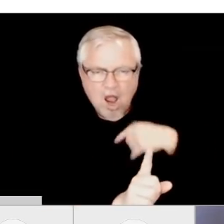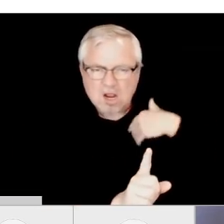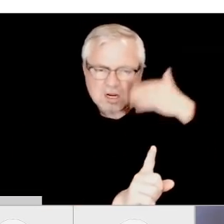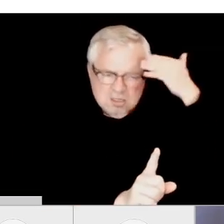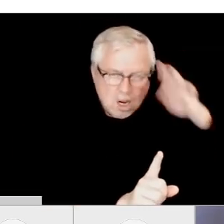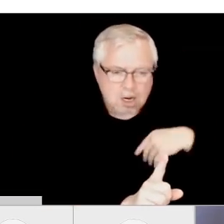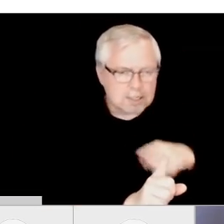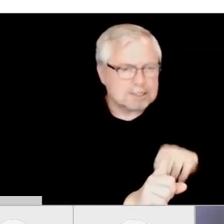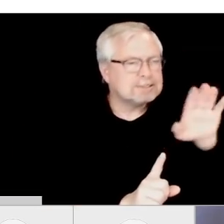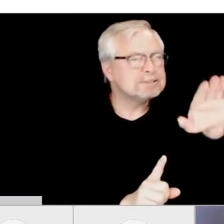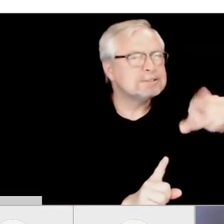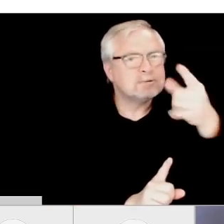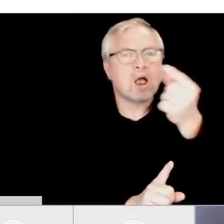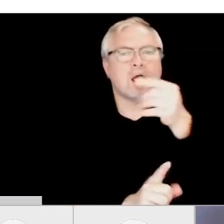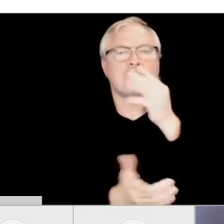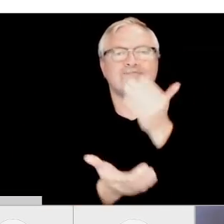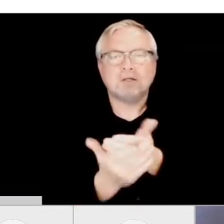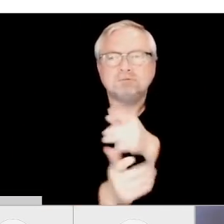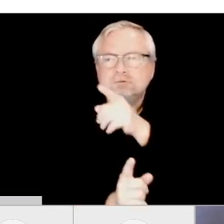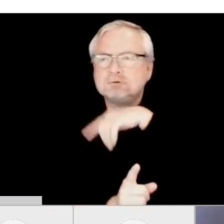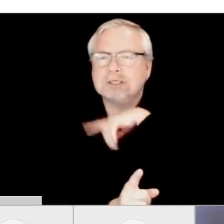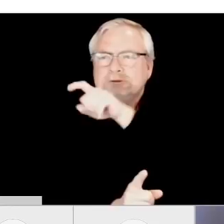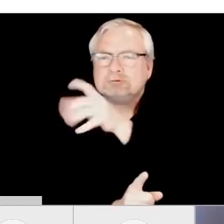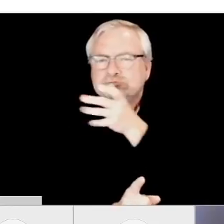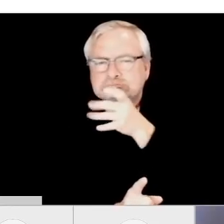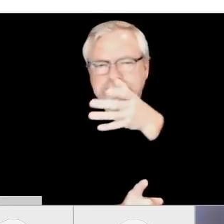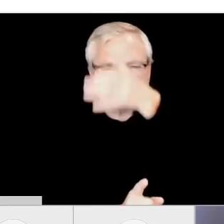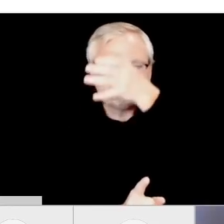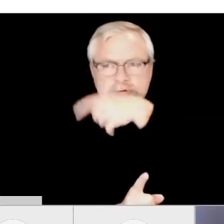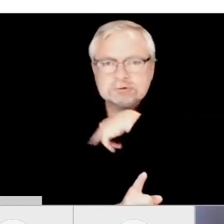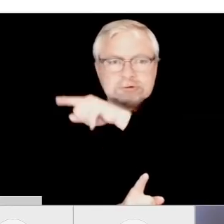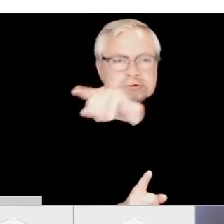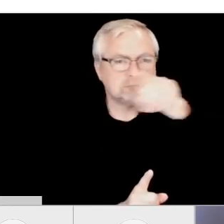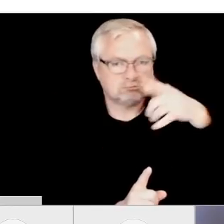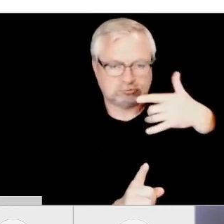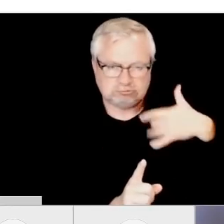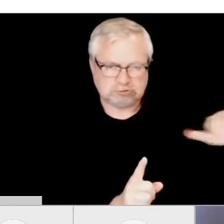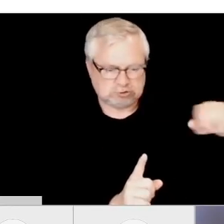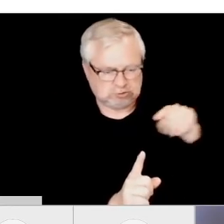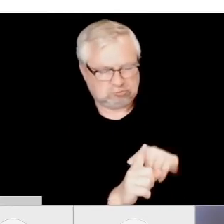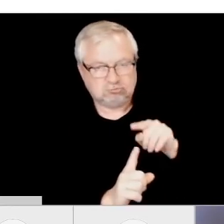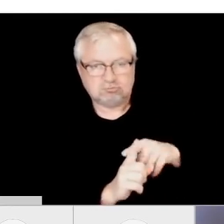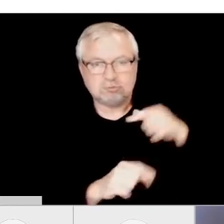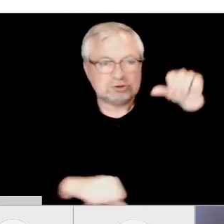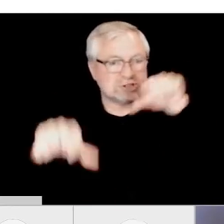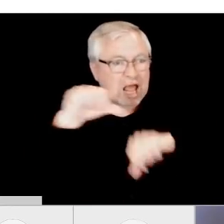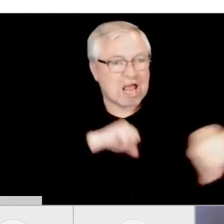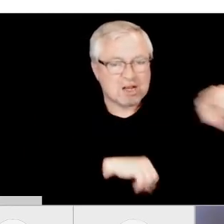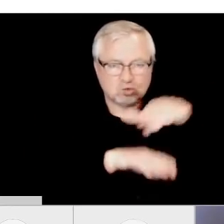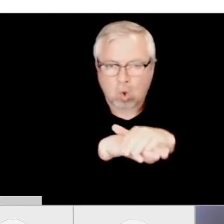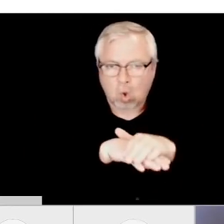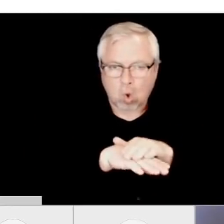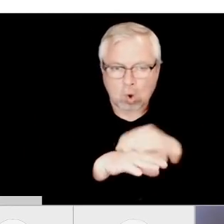It's science work, it's slow, and it's iterative, but I think -- I hope you